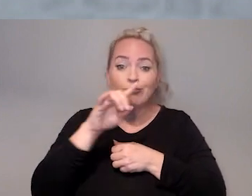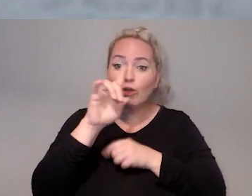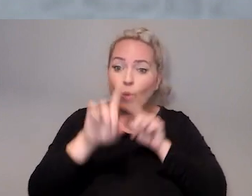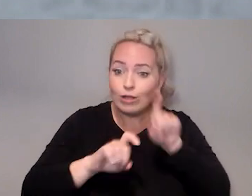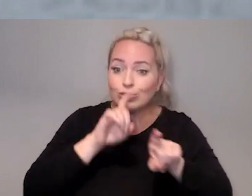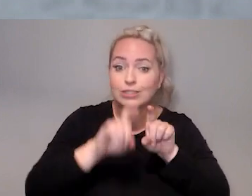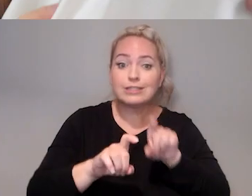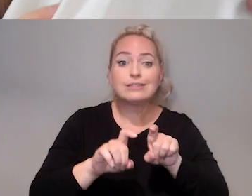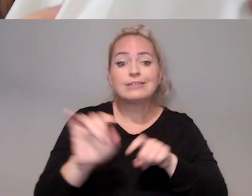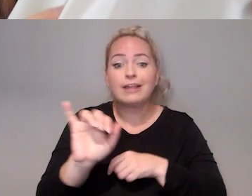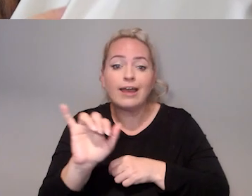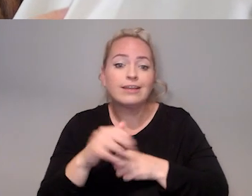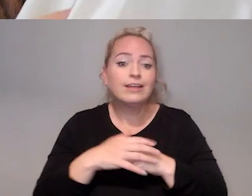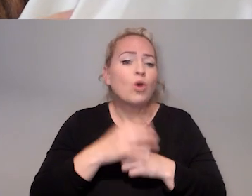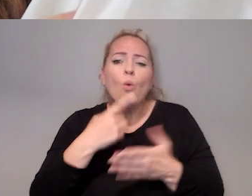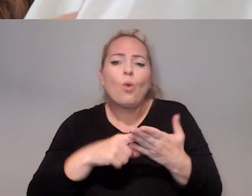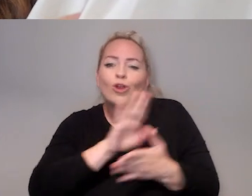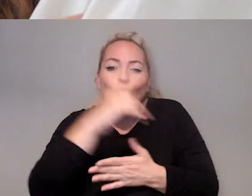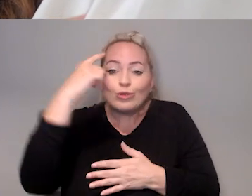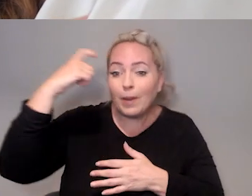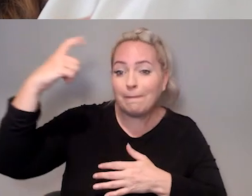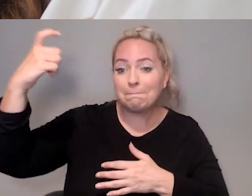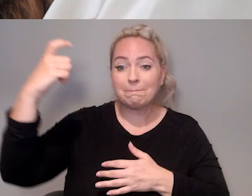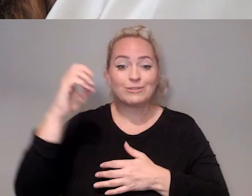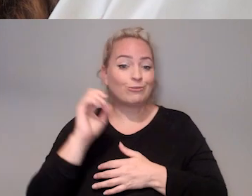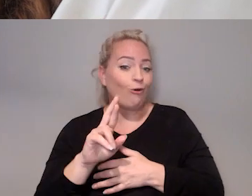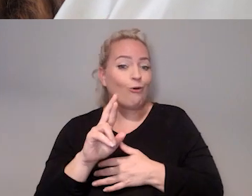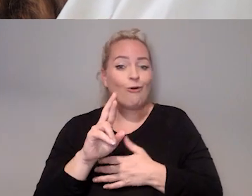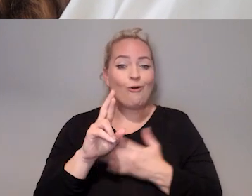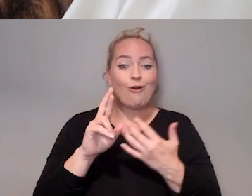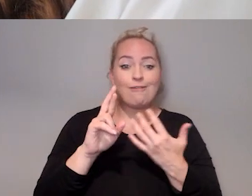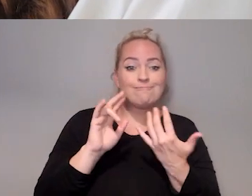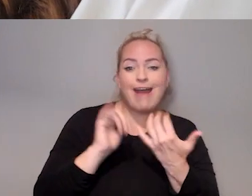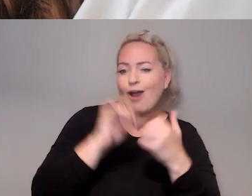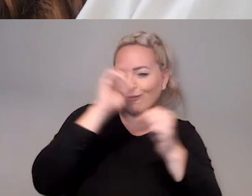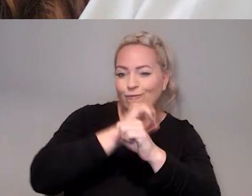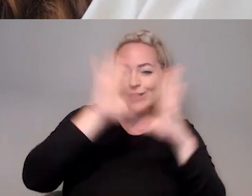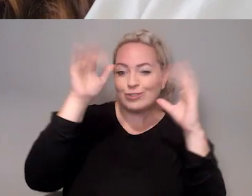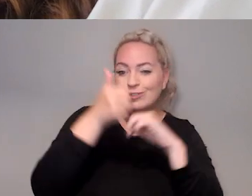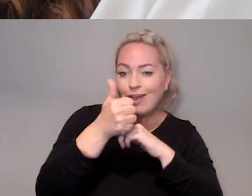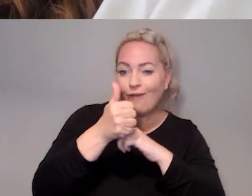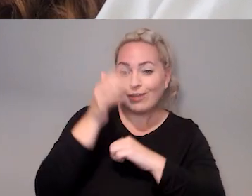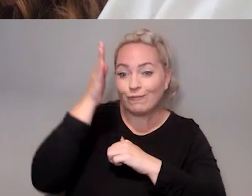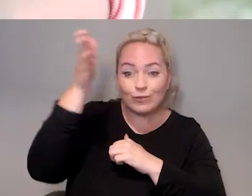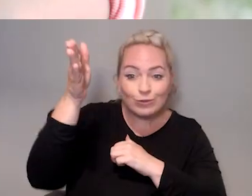asked that like so what are your dreams or or what how do you vision yourself in the future